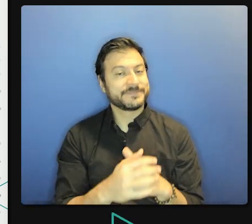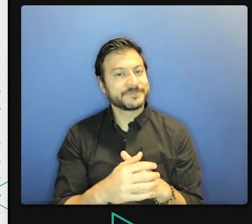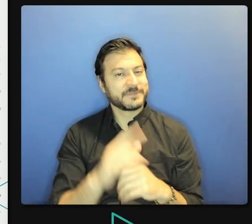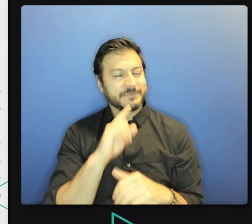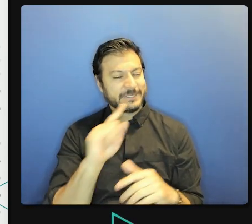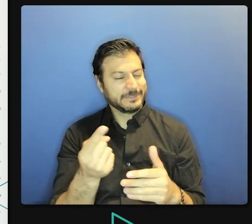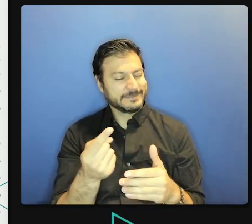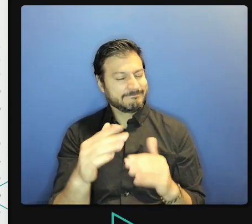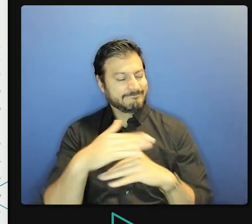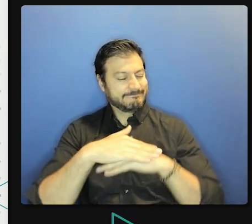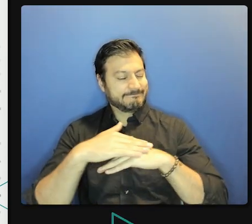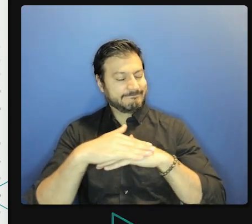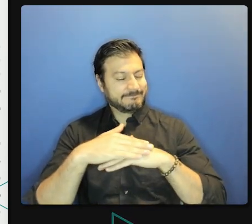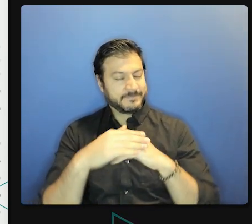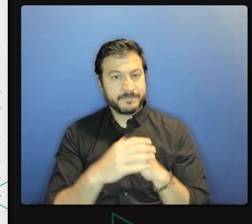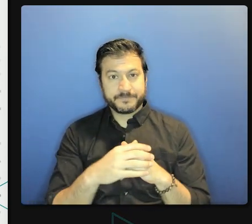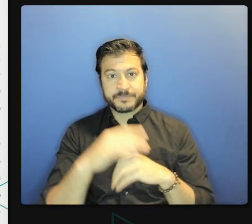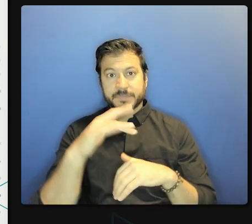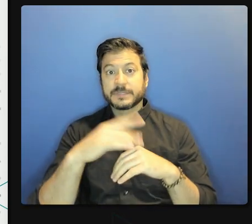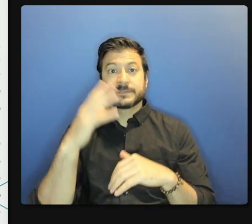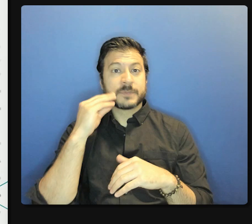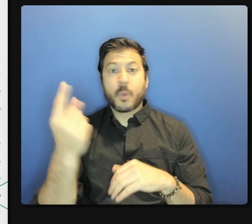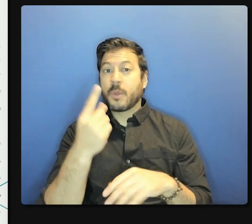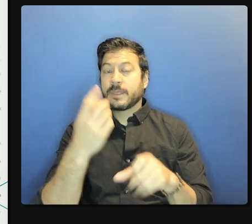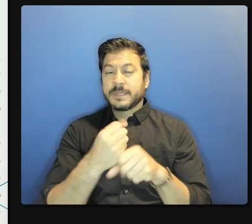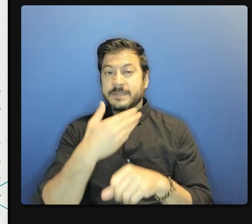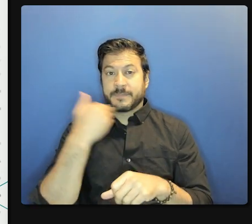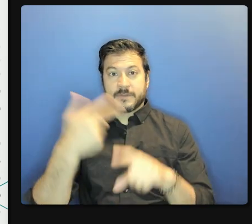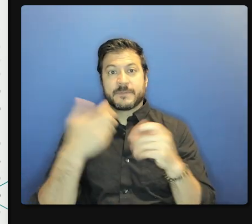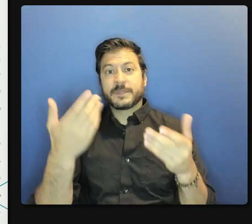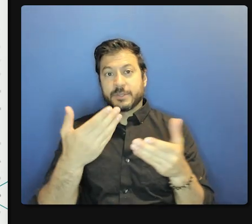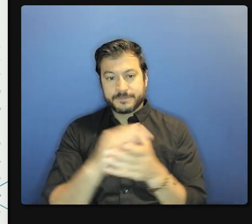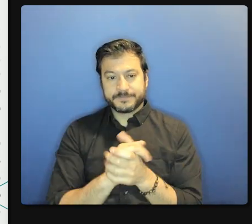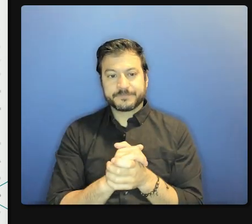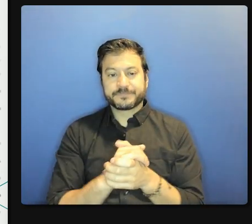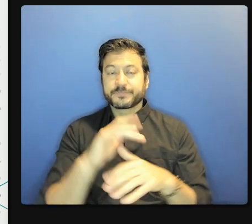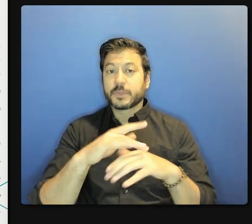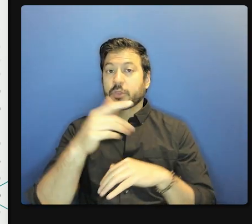This is just the tip of the iceberg. The touch experience only gets better from here.